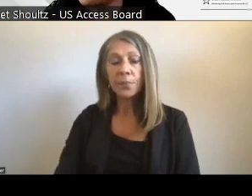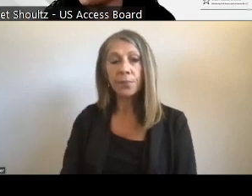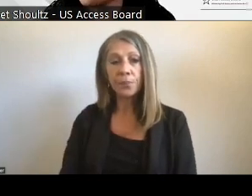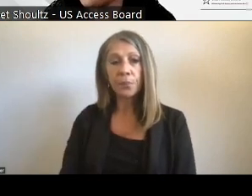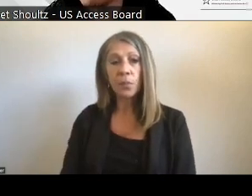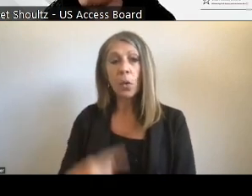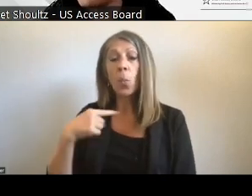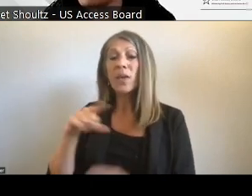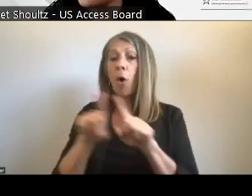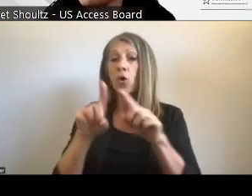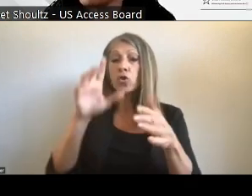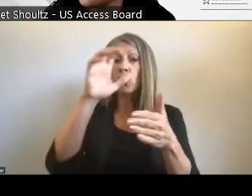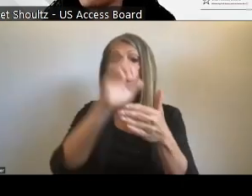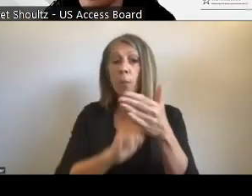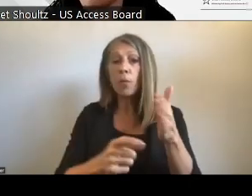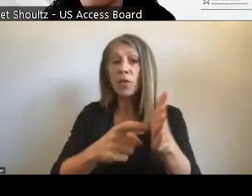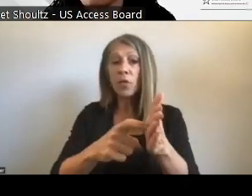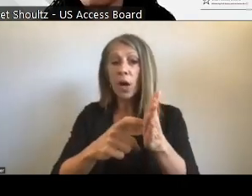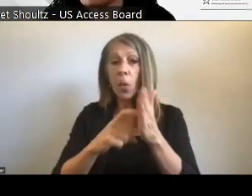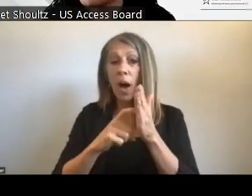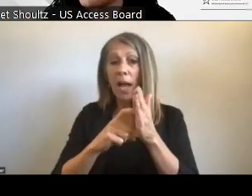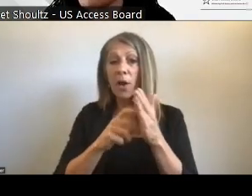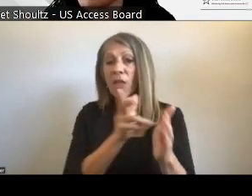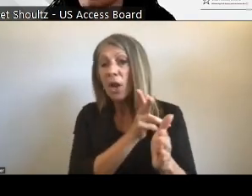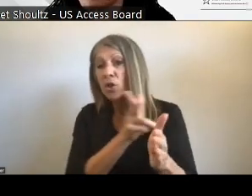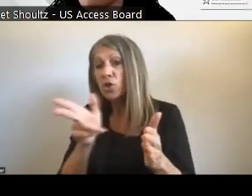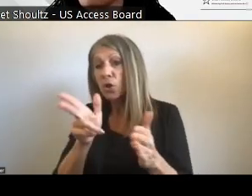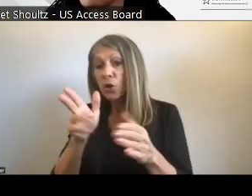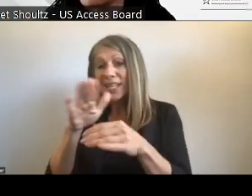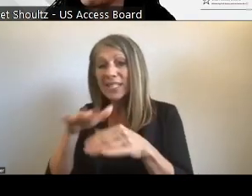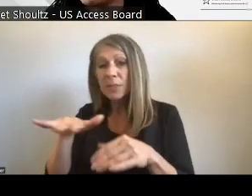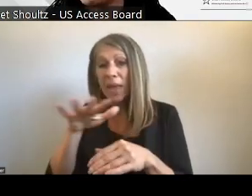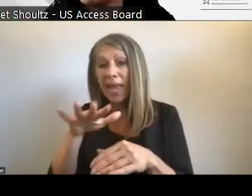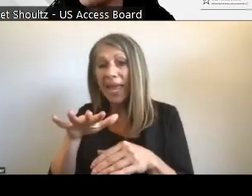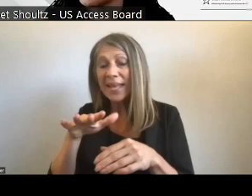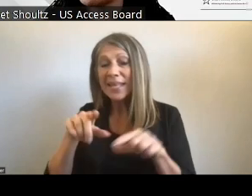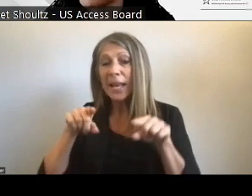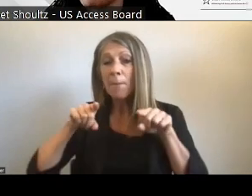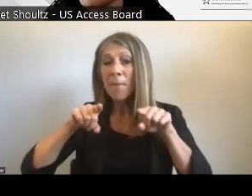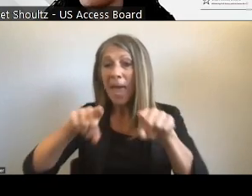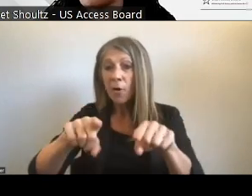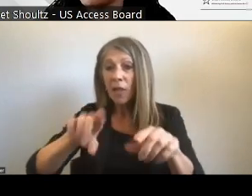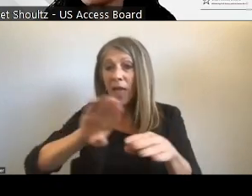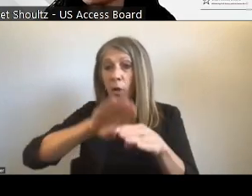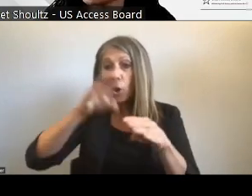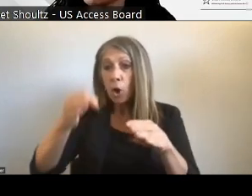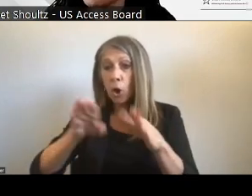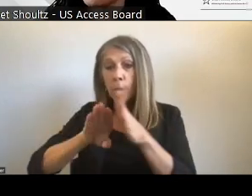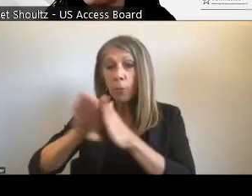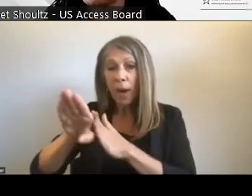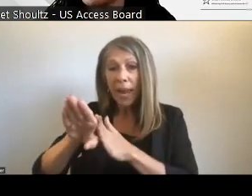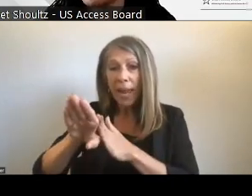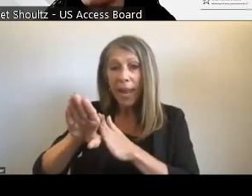We've also removed the requirement that a turning space at a parallel curb ramp, constrained on